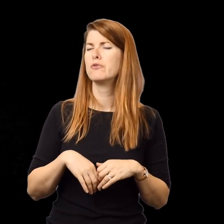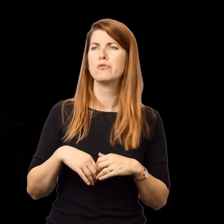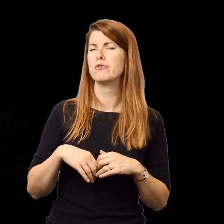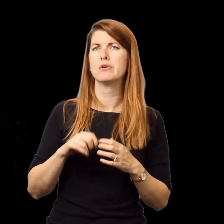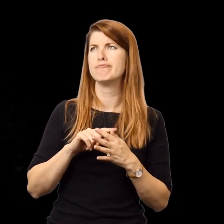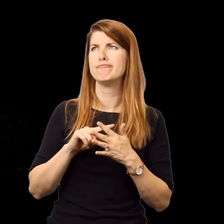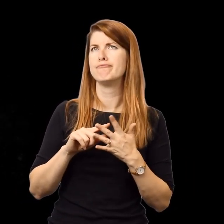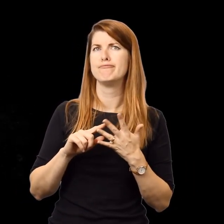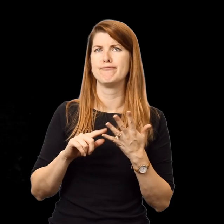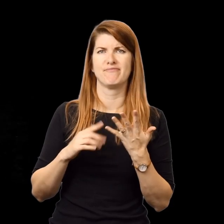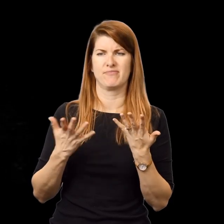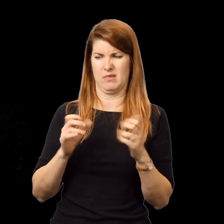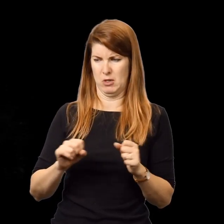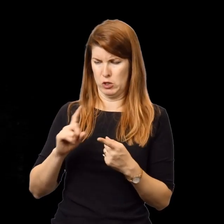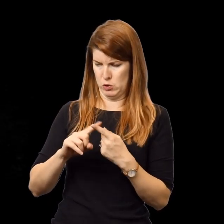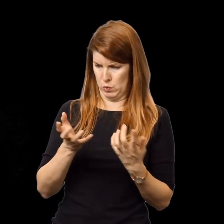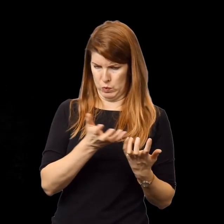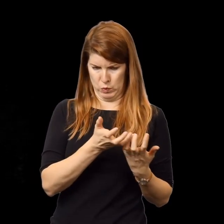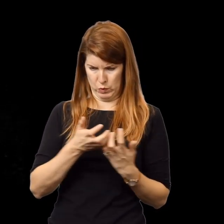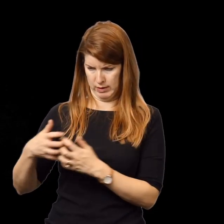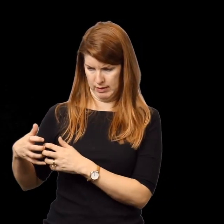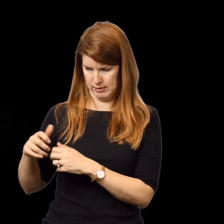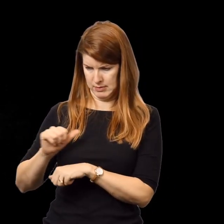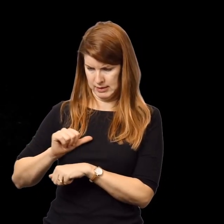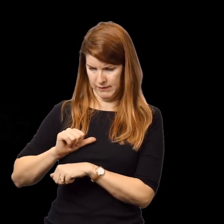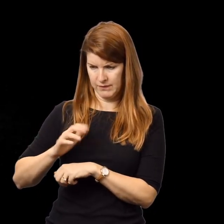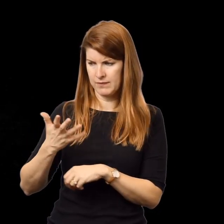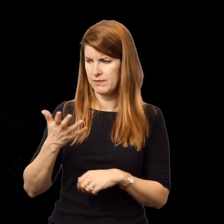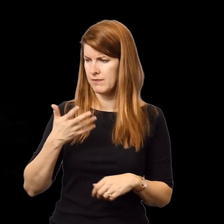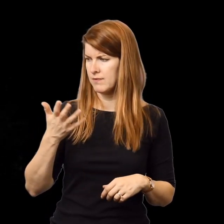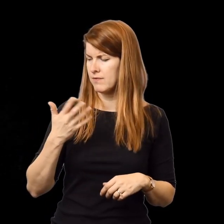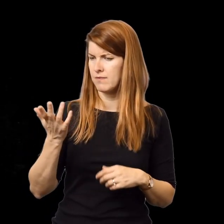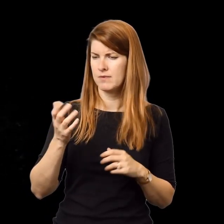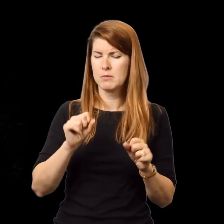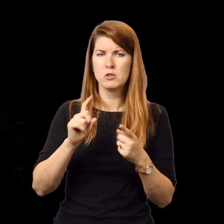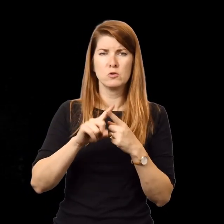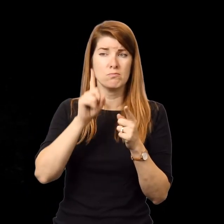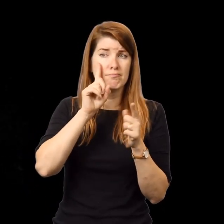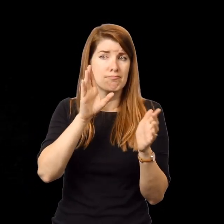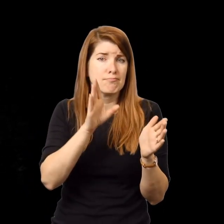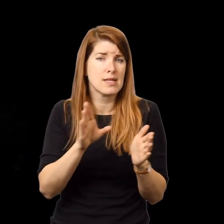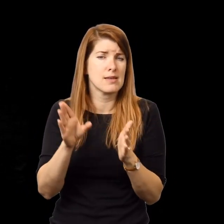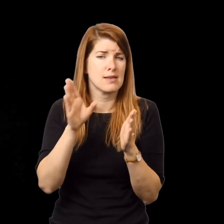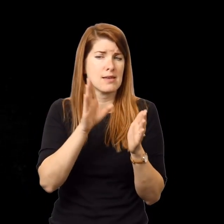the ability to organize yourself, the ability to plan